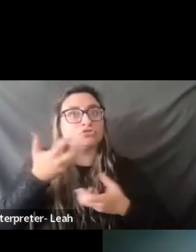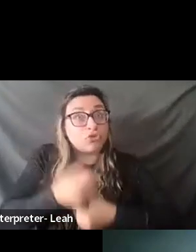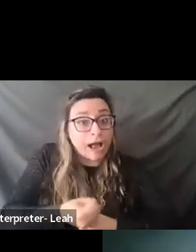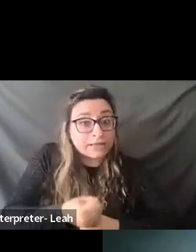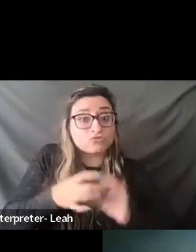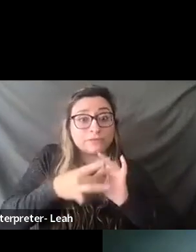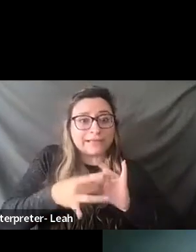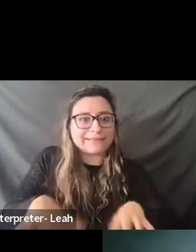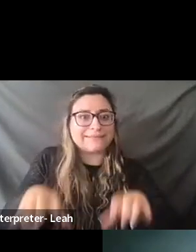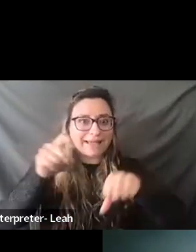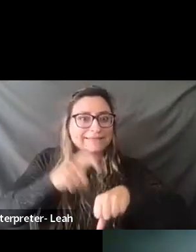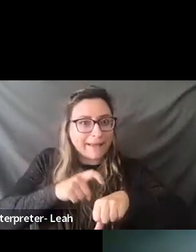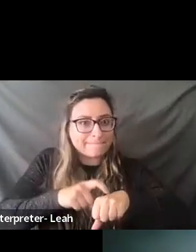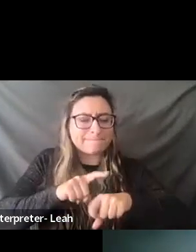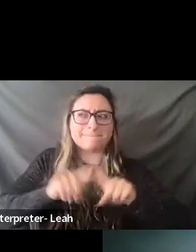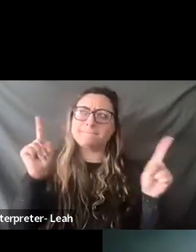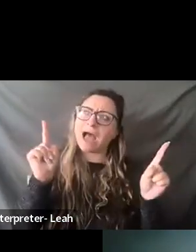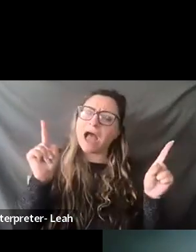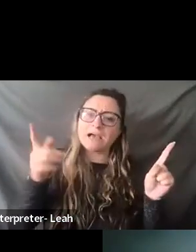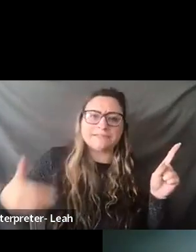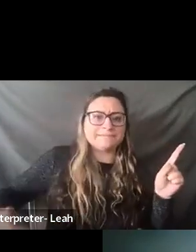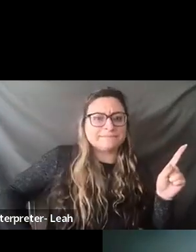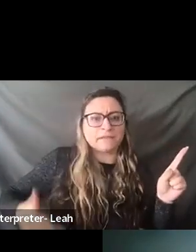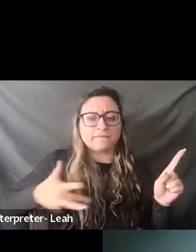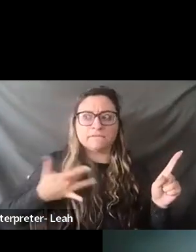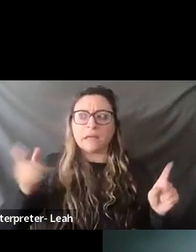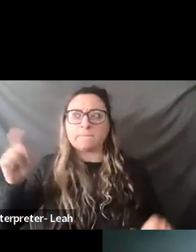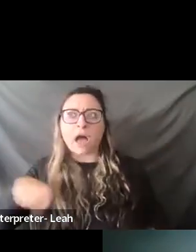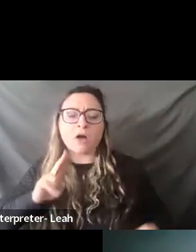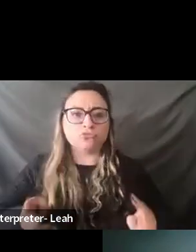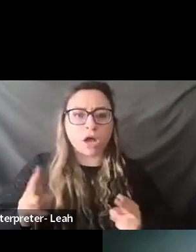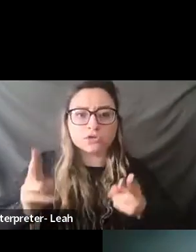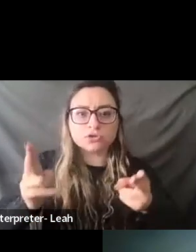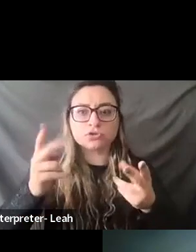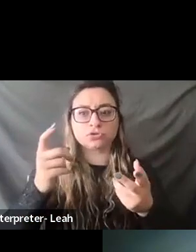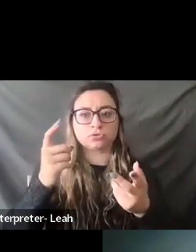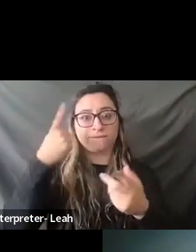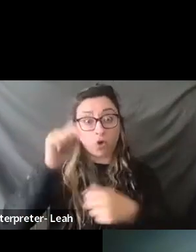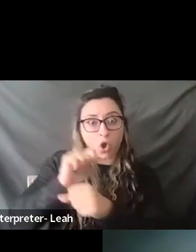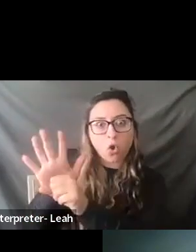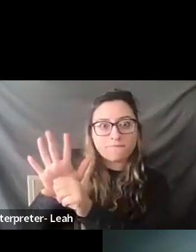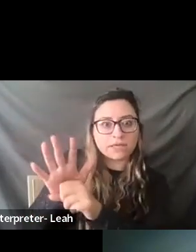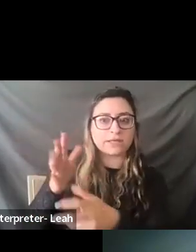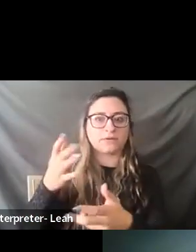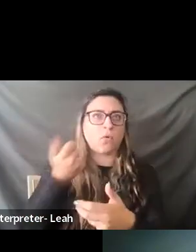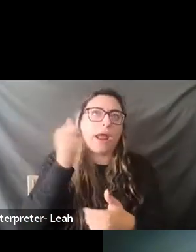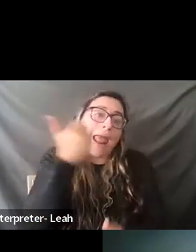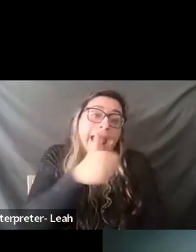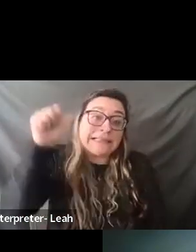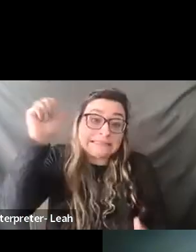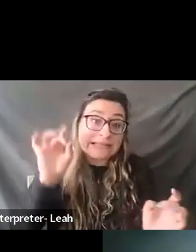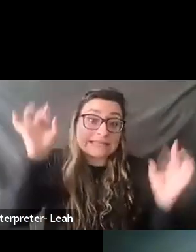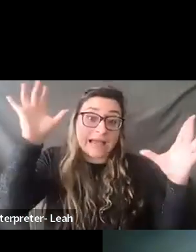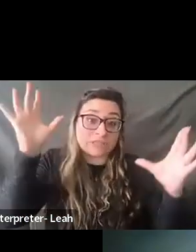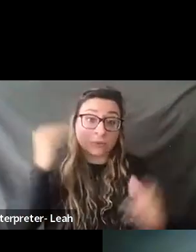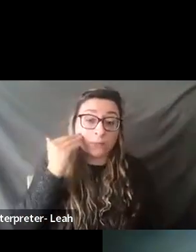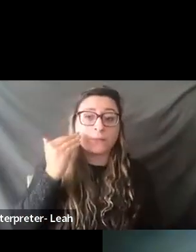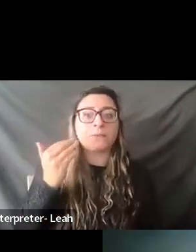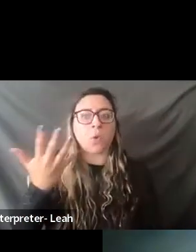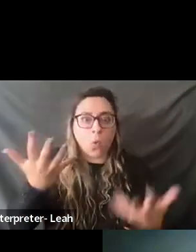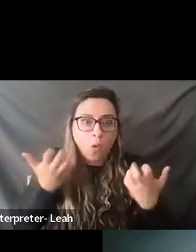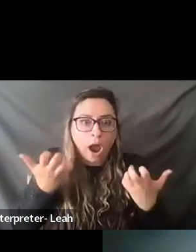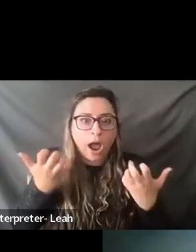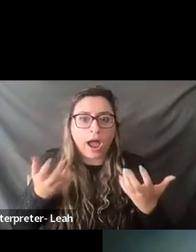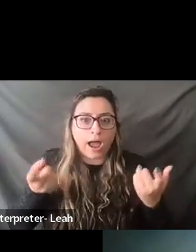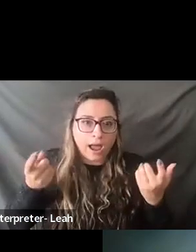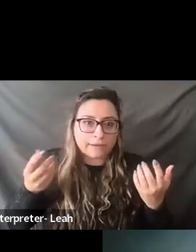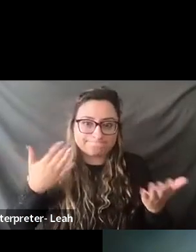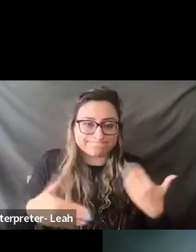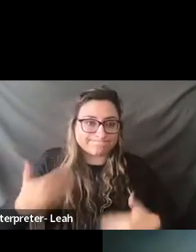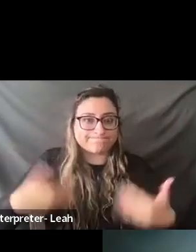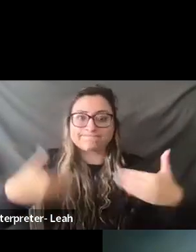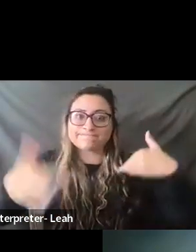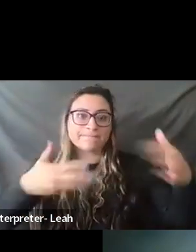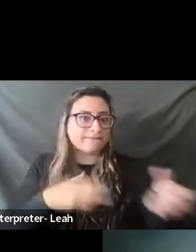That's part of the challenge.